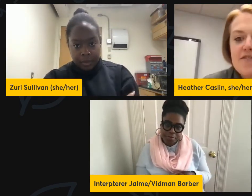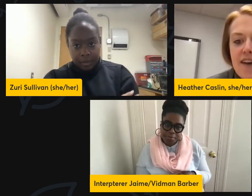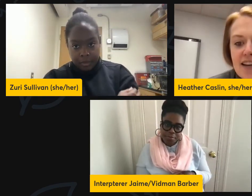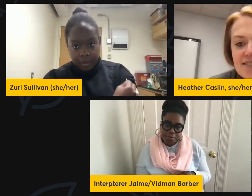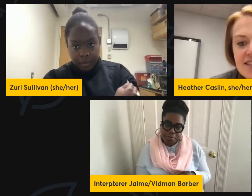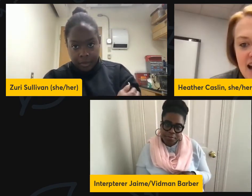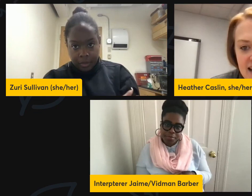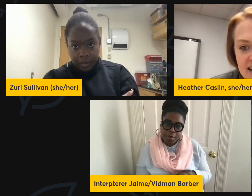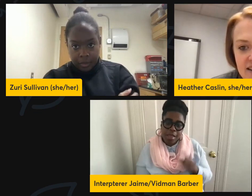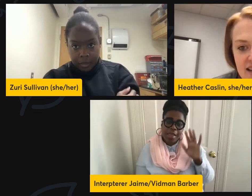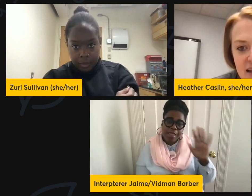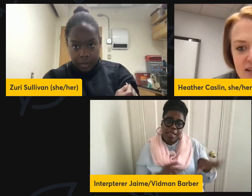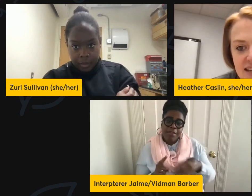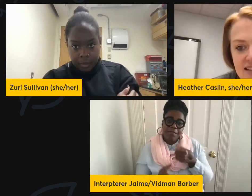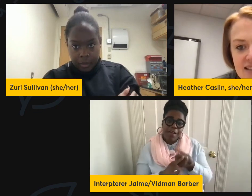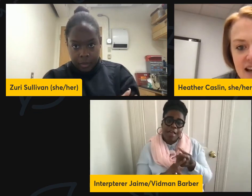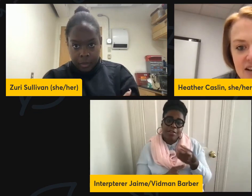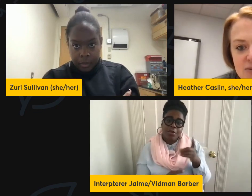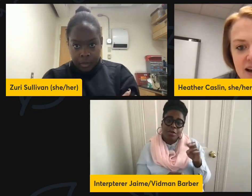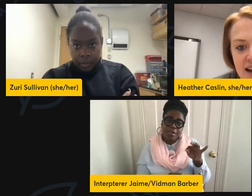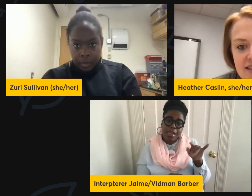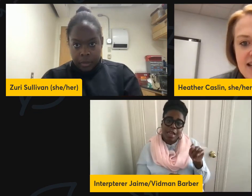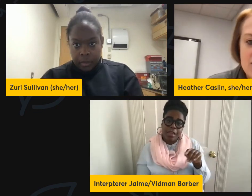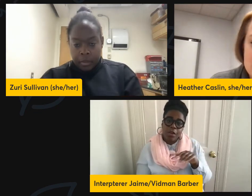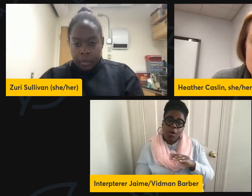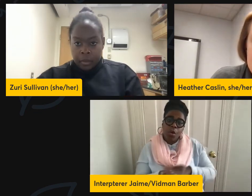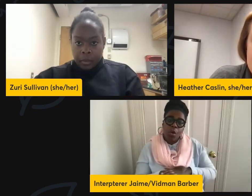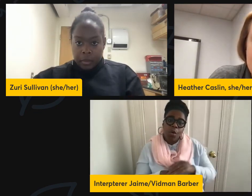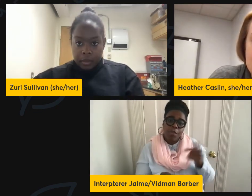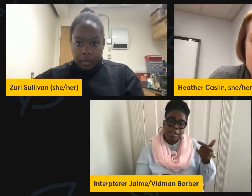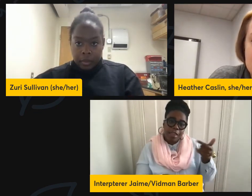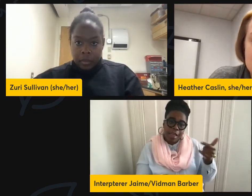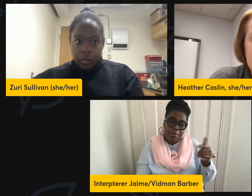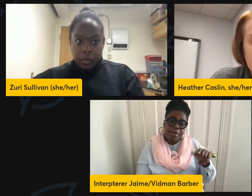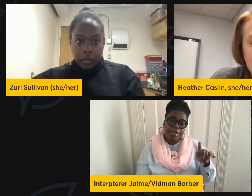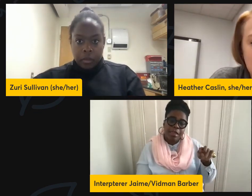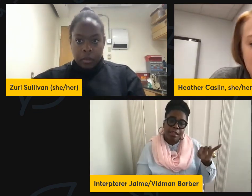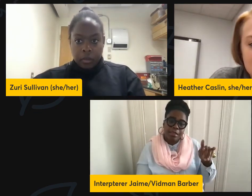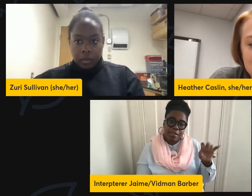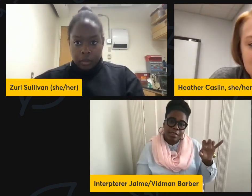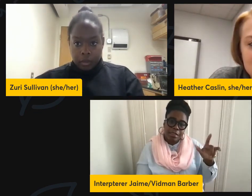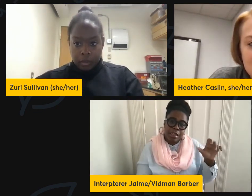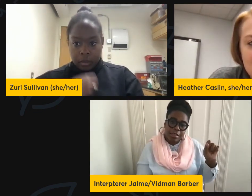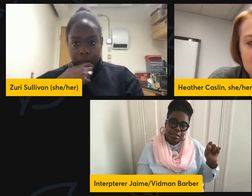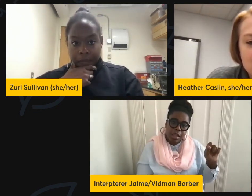effect of diet on the Gamma Delta cells will have a downstream effect on the response to pathogens in the gut.